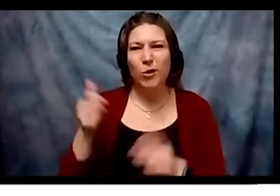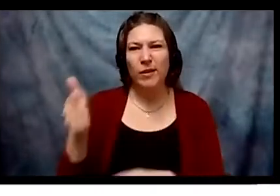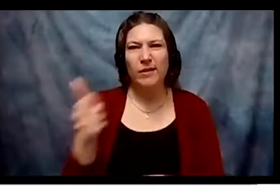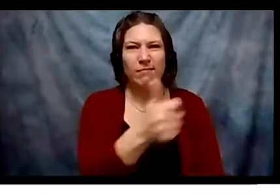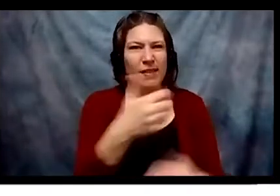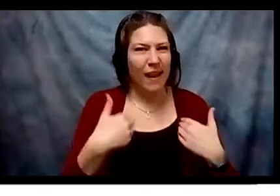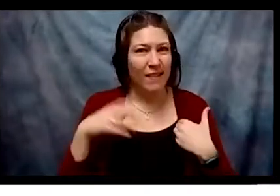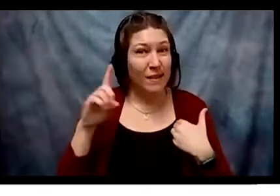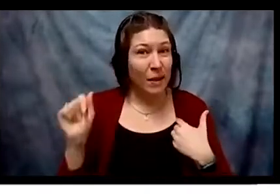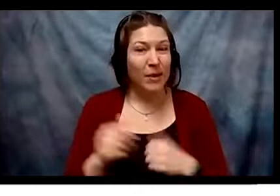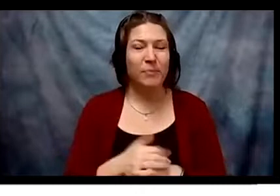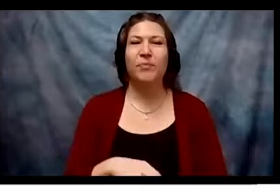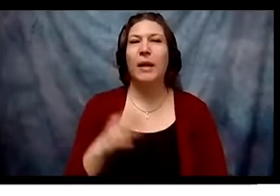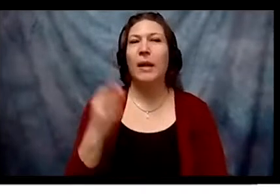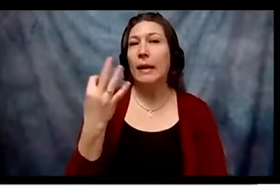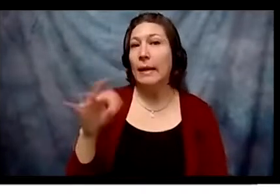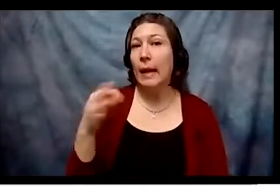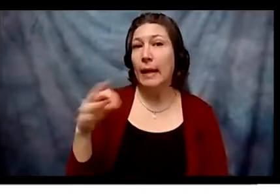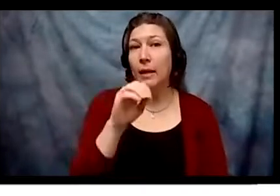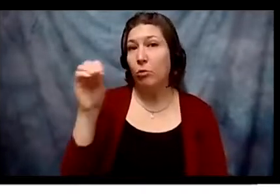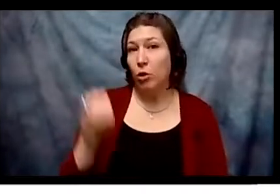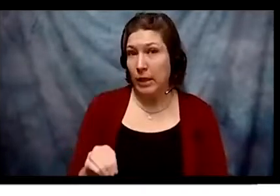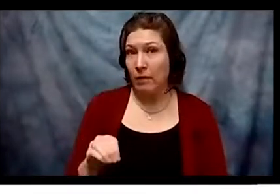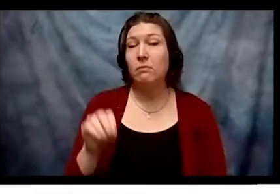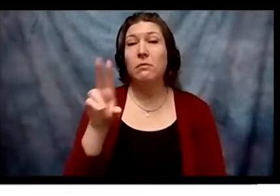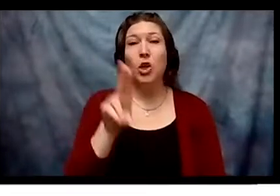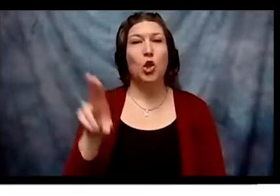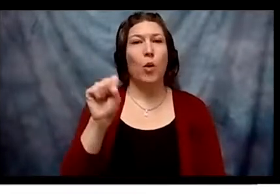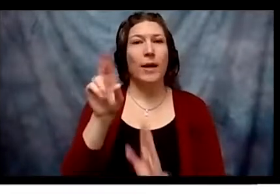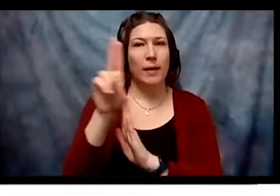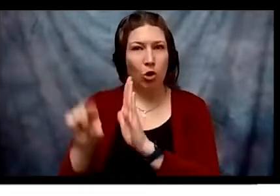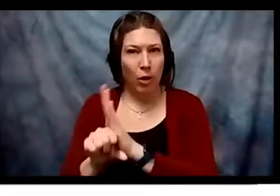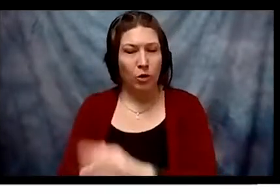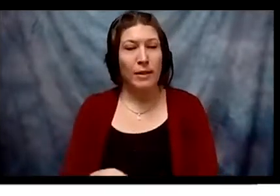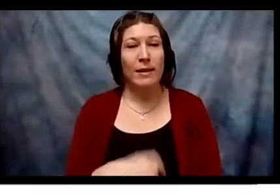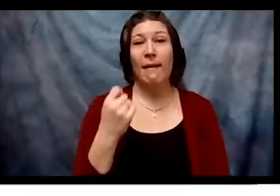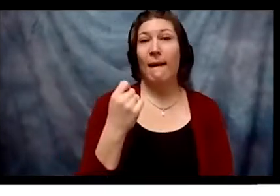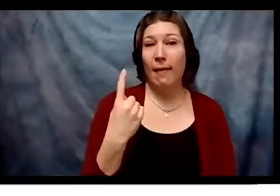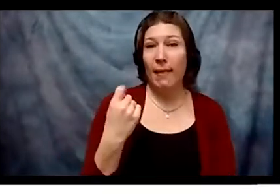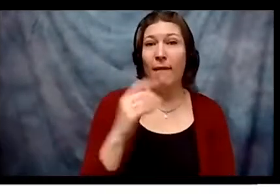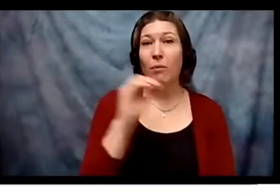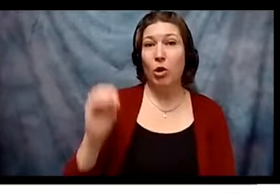19% of US undergraduates and 11 percent of US graduate students